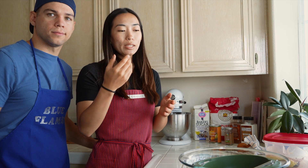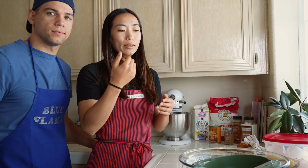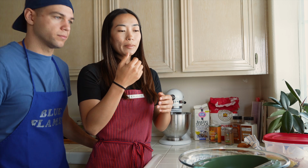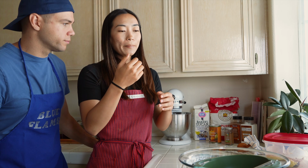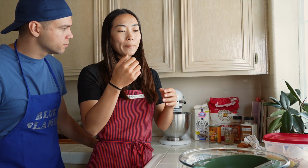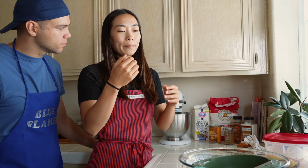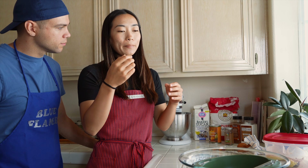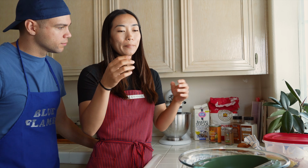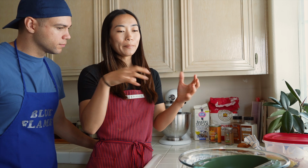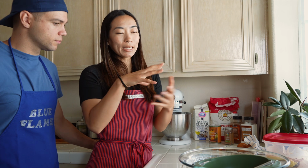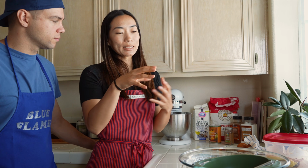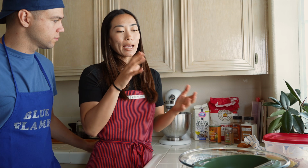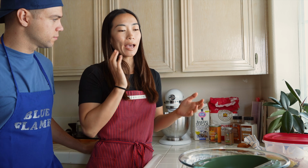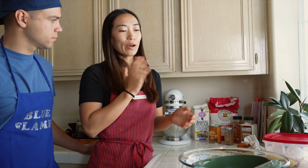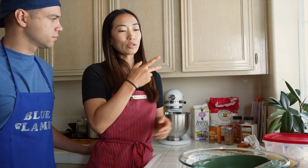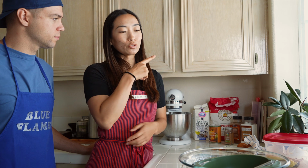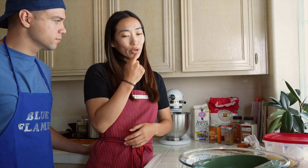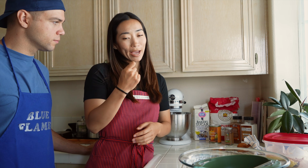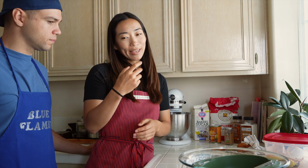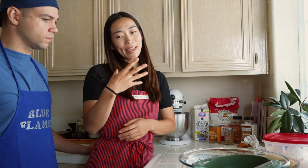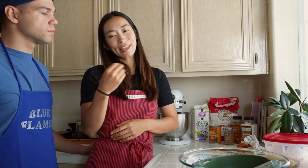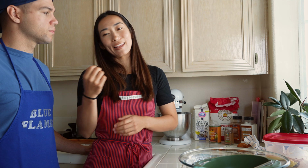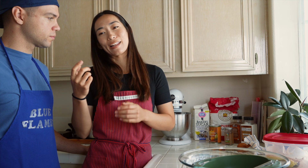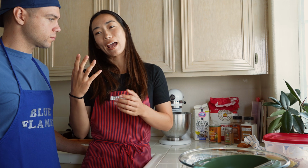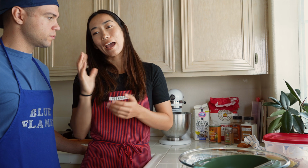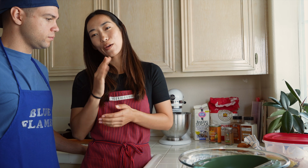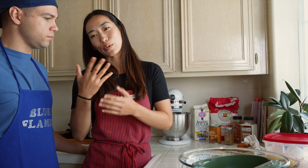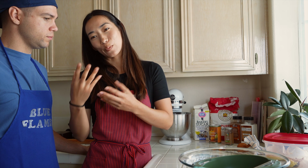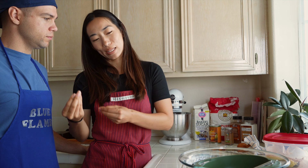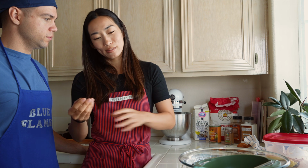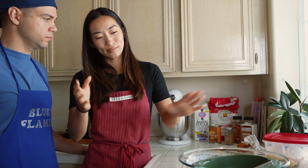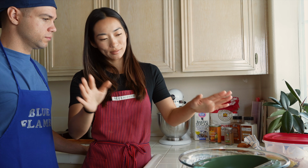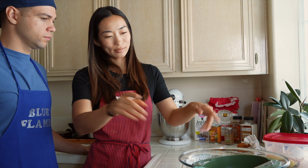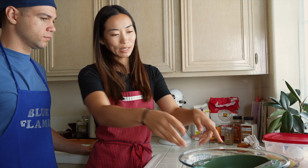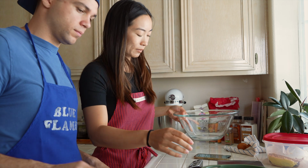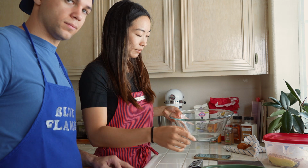so we're gonna mix our dry and our wet